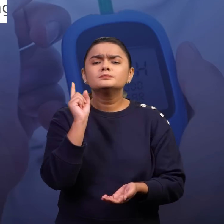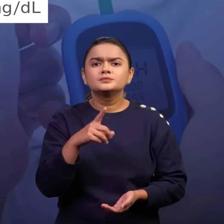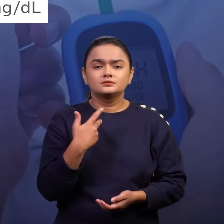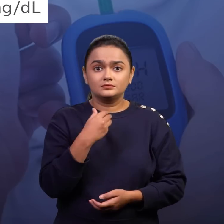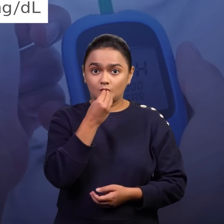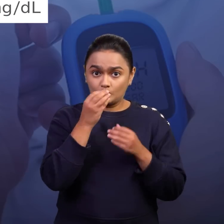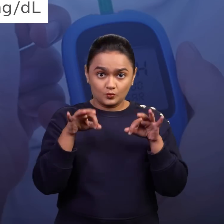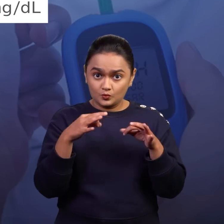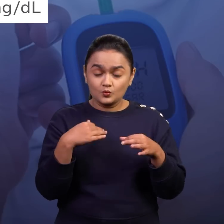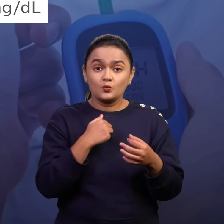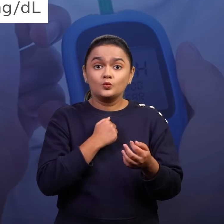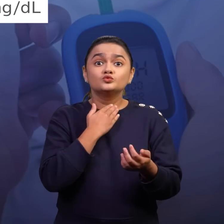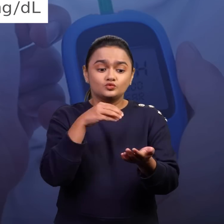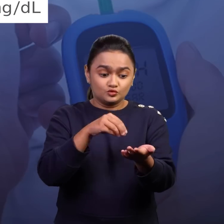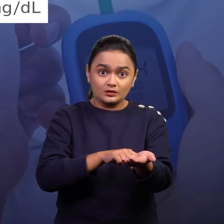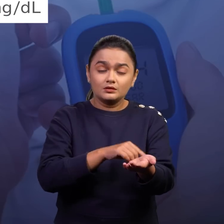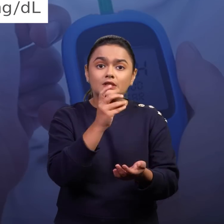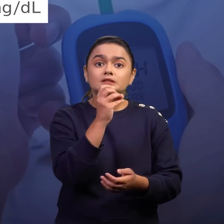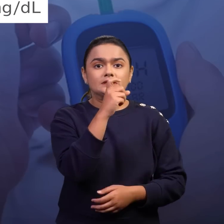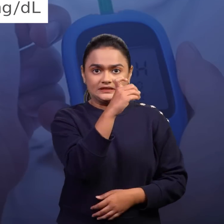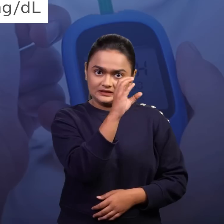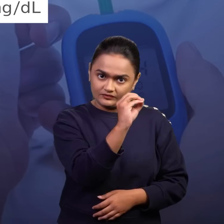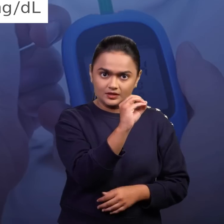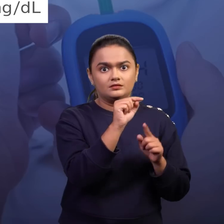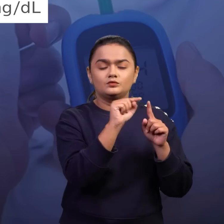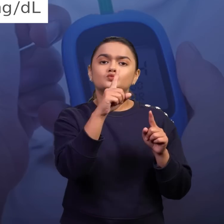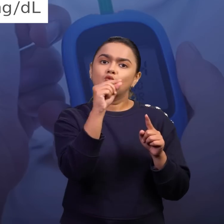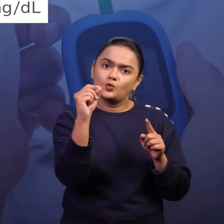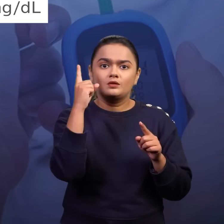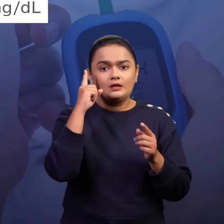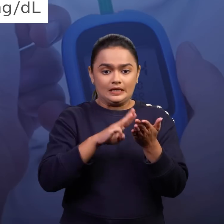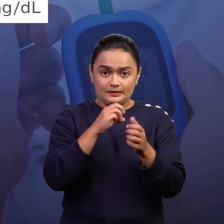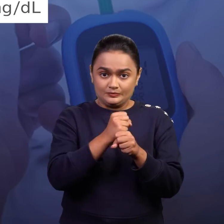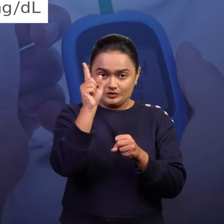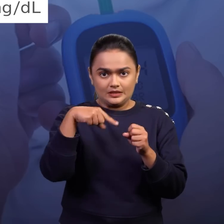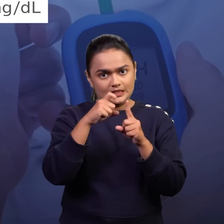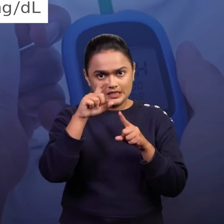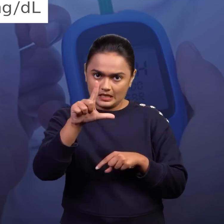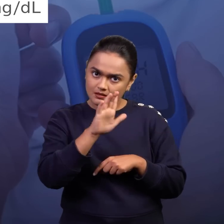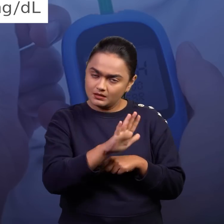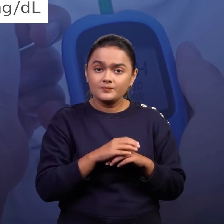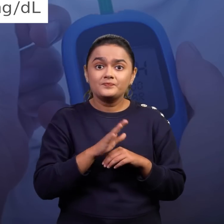During fasting, the blood sugar level is between 70 to 100 mg/dL.